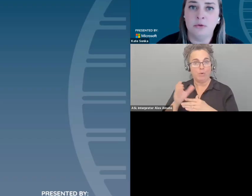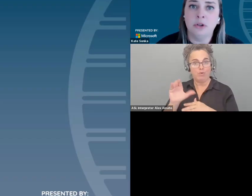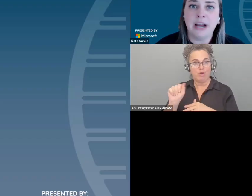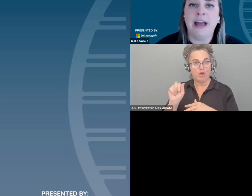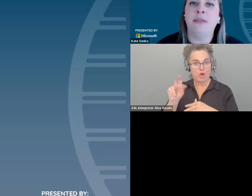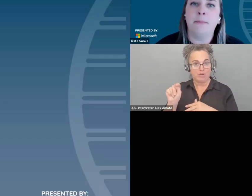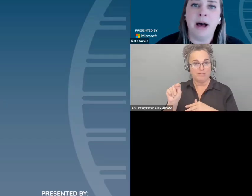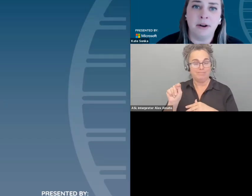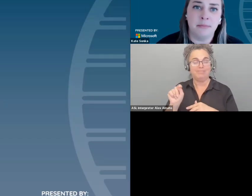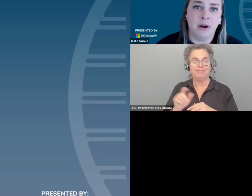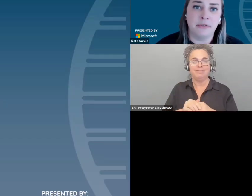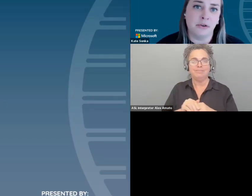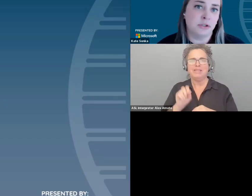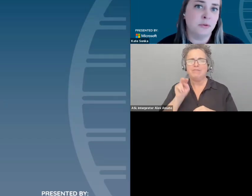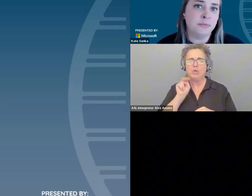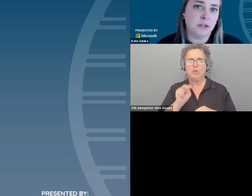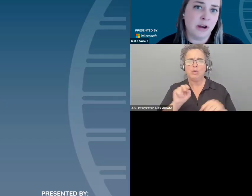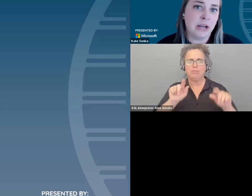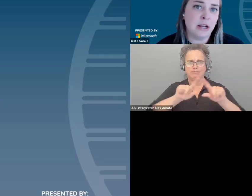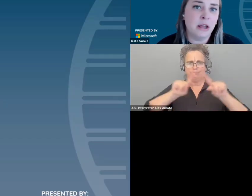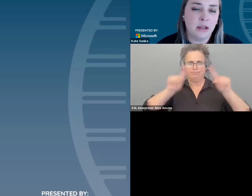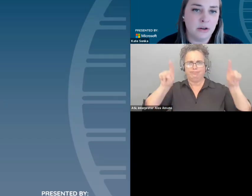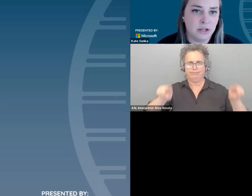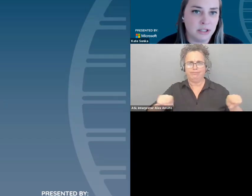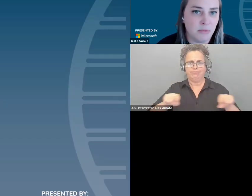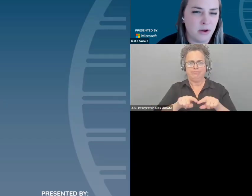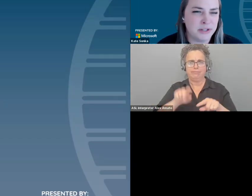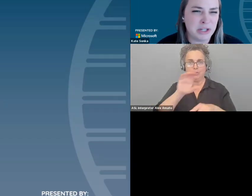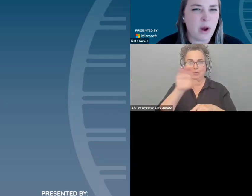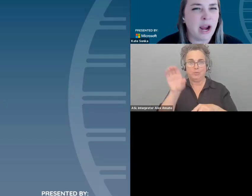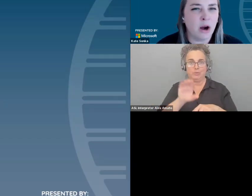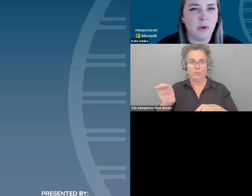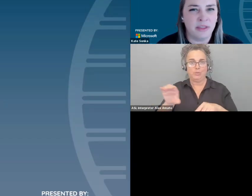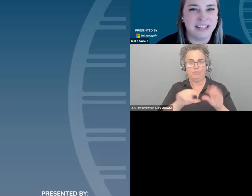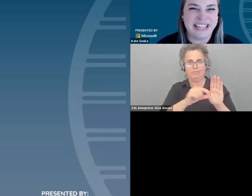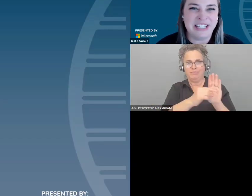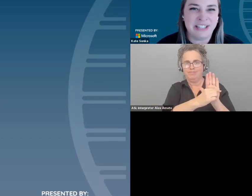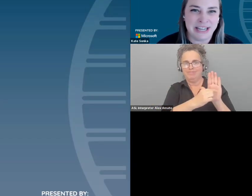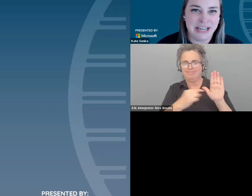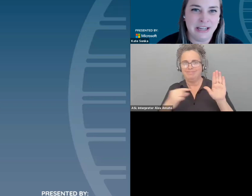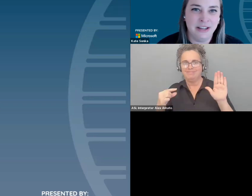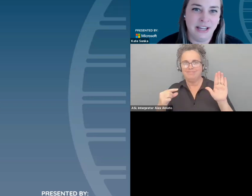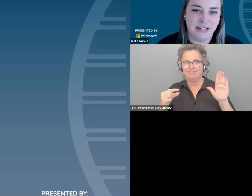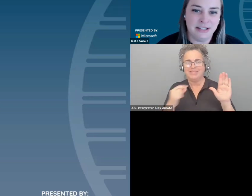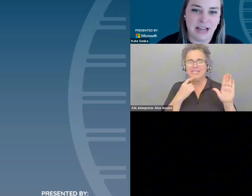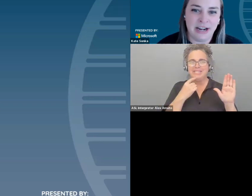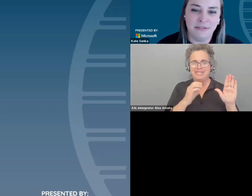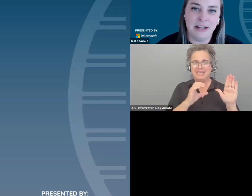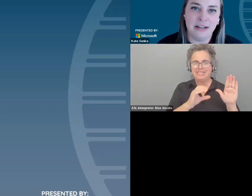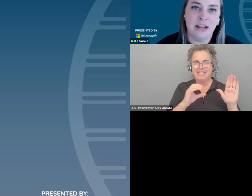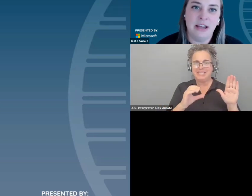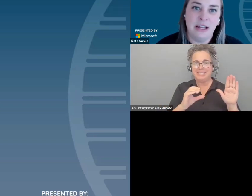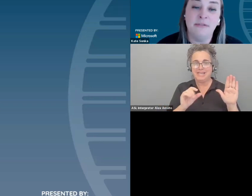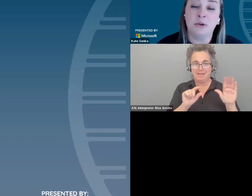If you look at the bottom of your zoom screen, there's a small square with CC inside of it.